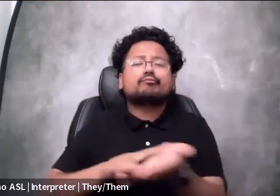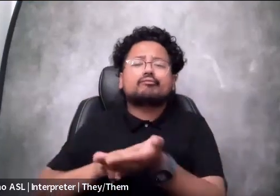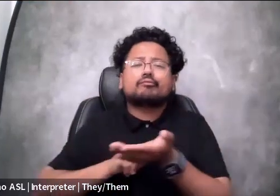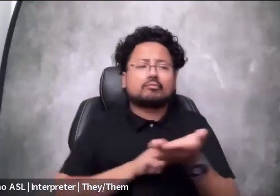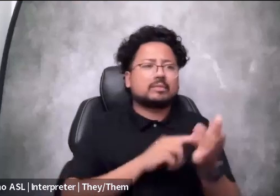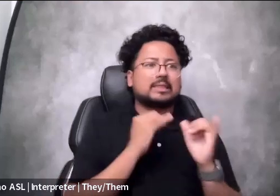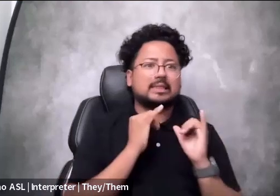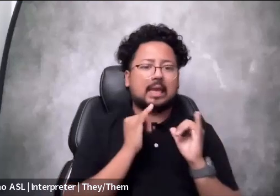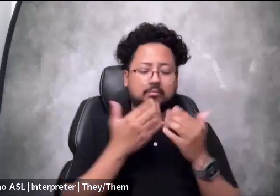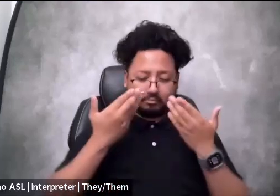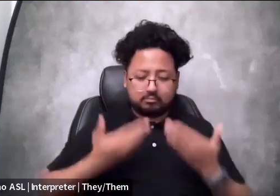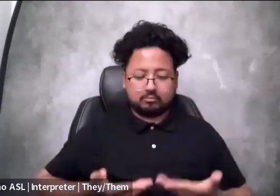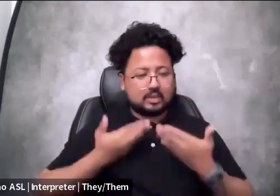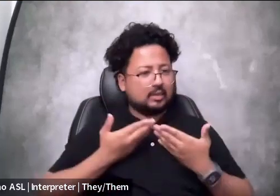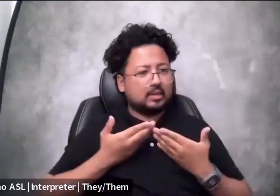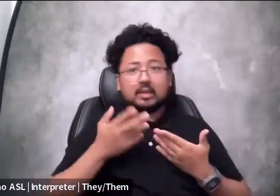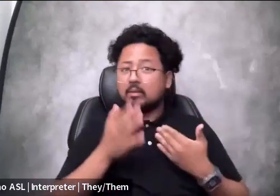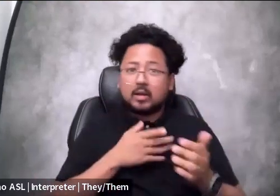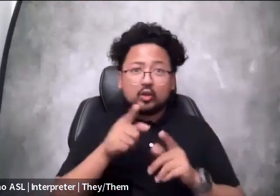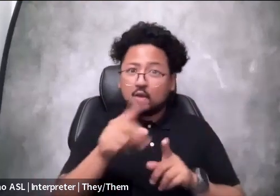even if you didn't think they were. But sometimes